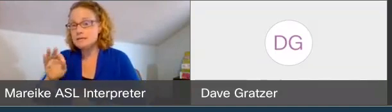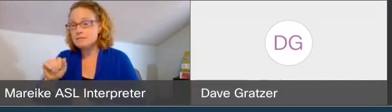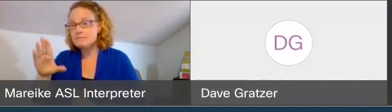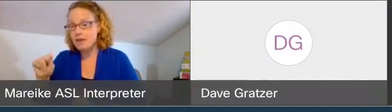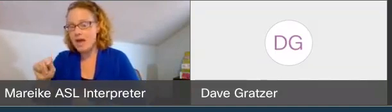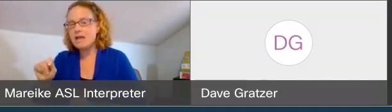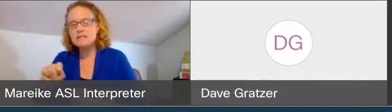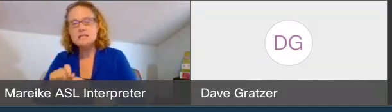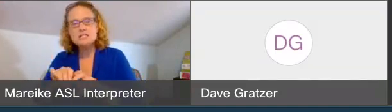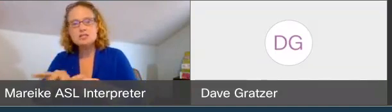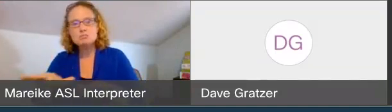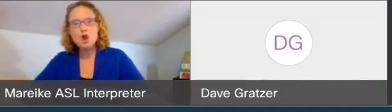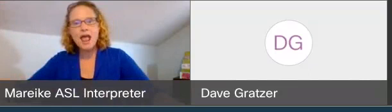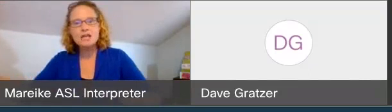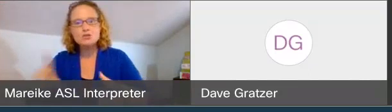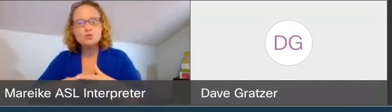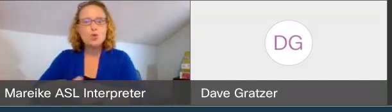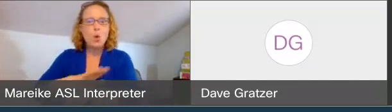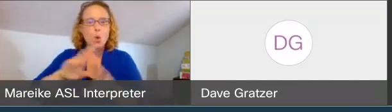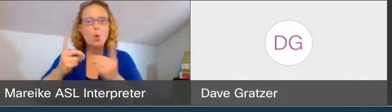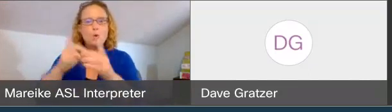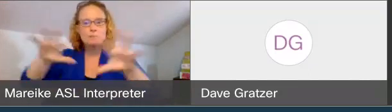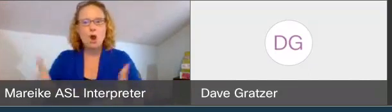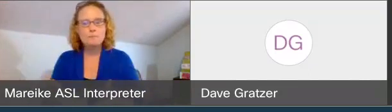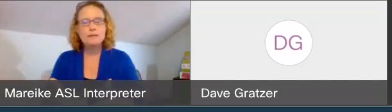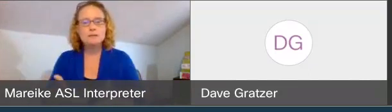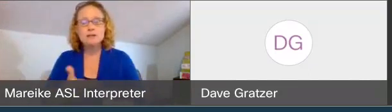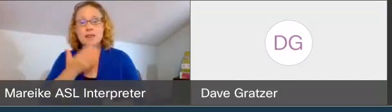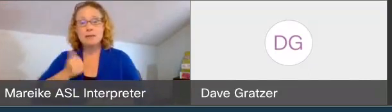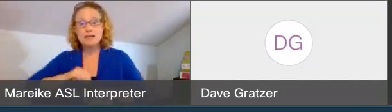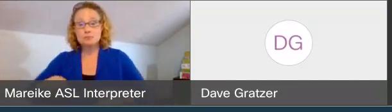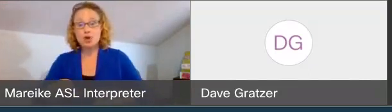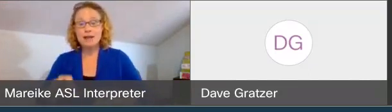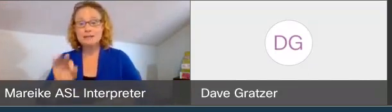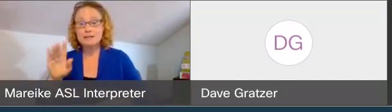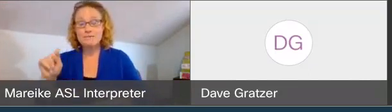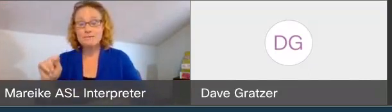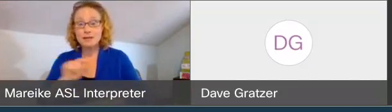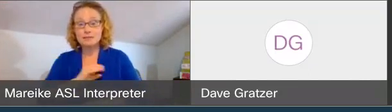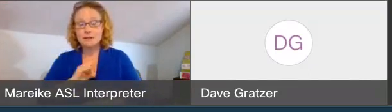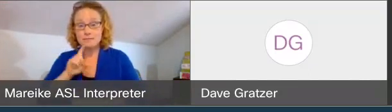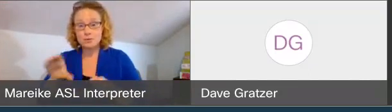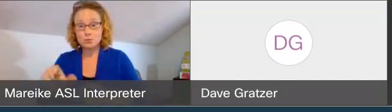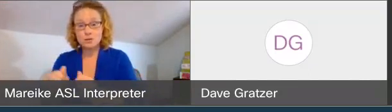And I think the best practices that the FACT staff are doing with people who are involved in the